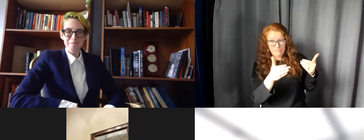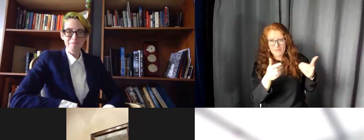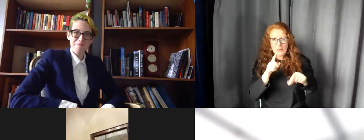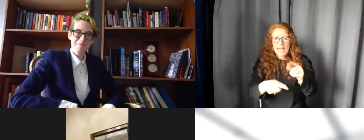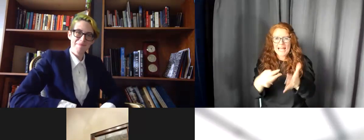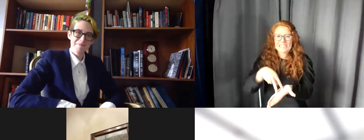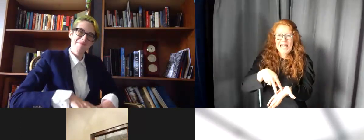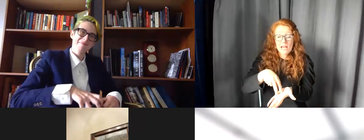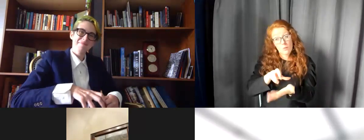Jordan Radford: Yeah.